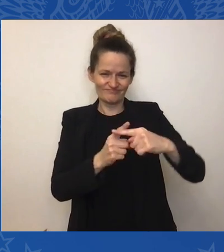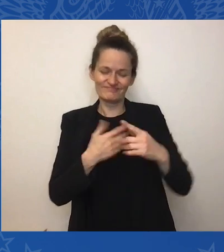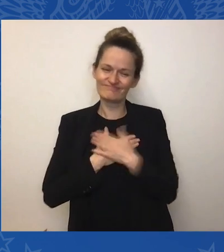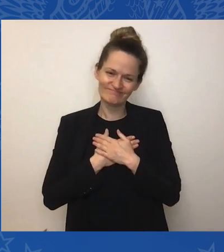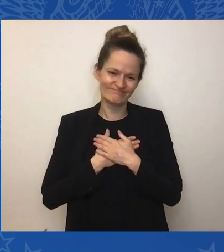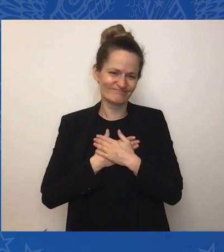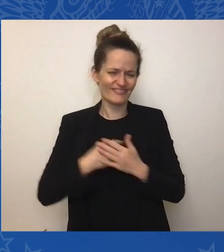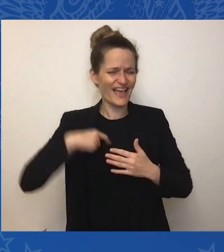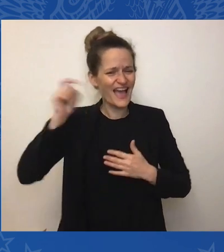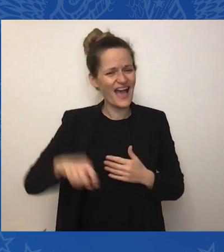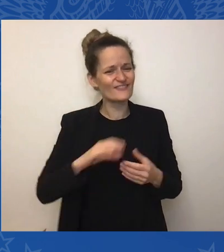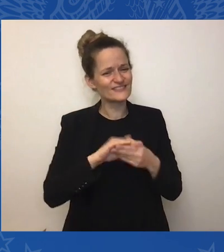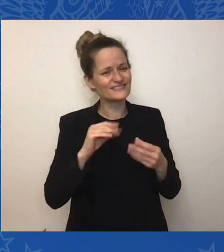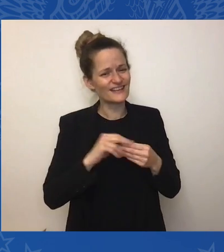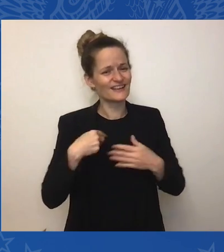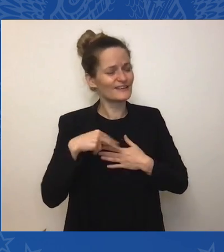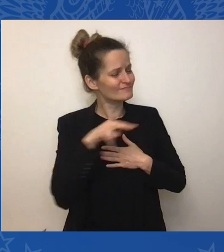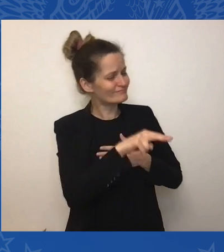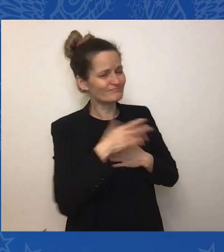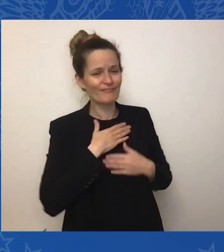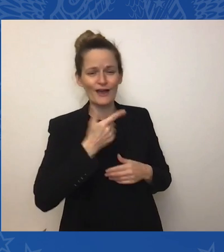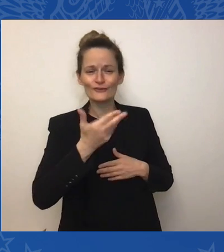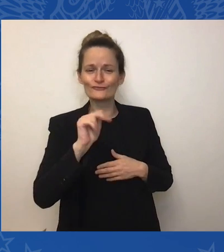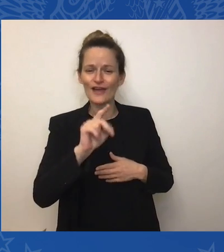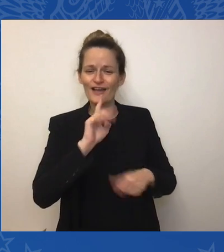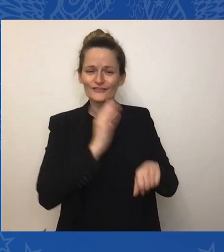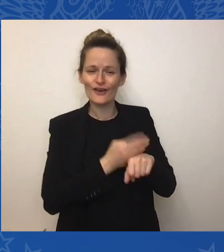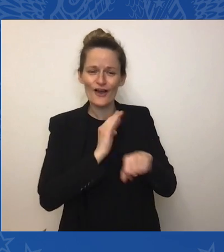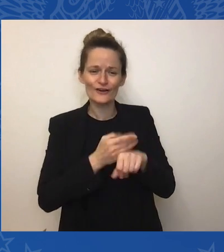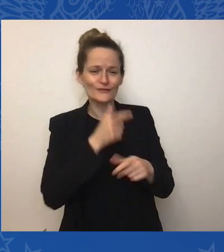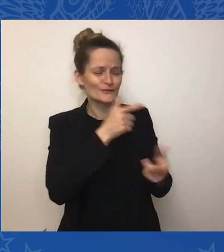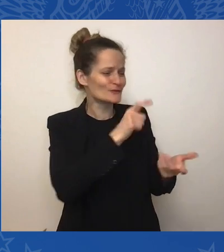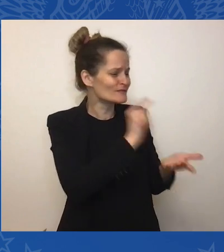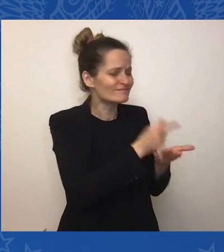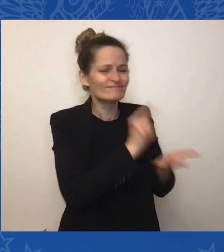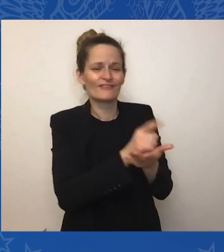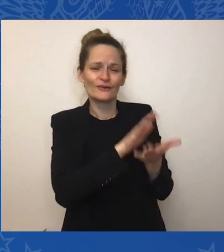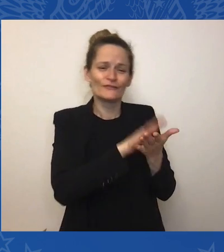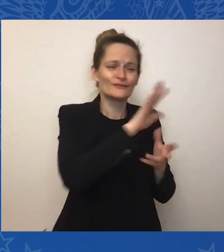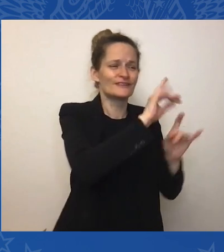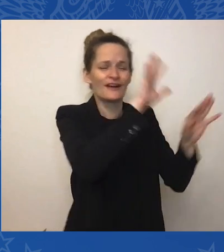and about to enter them -- I'll say it again today: Your generation is the most generous,